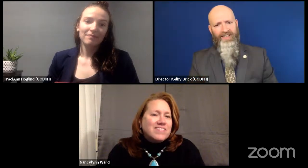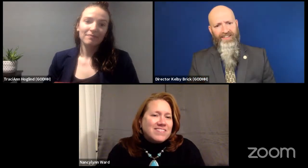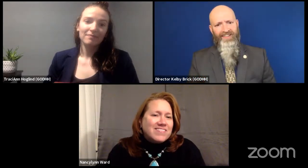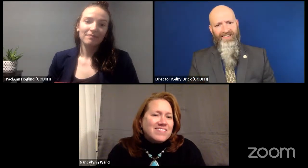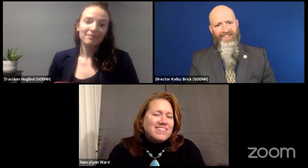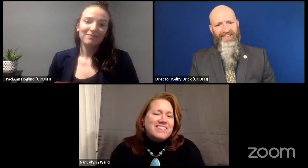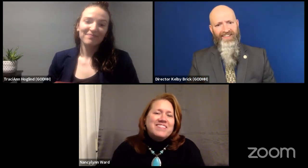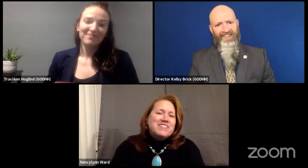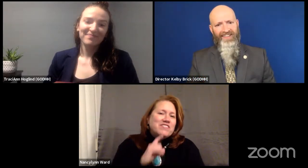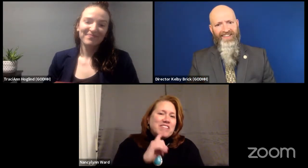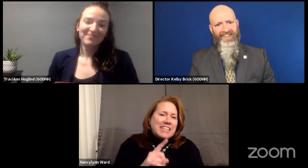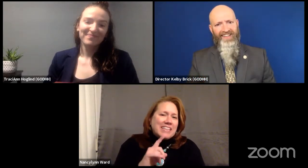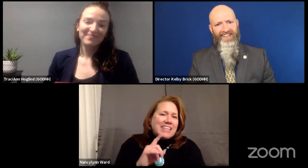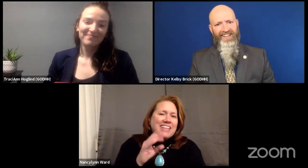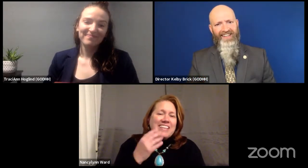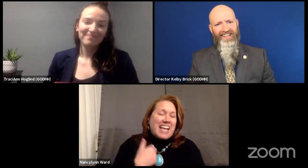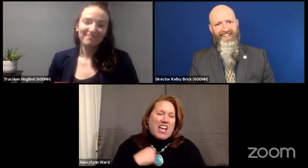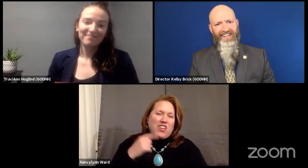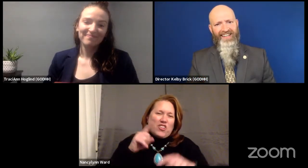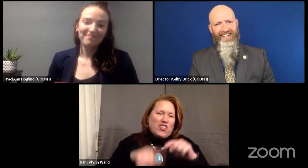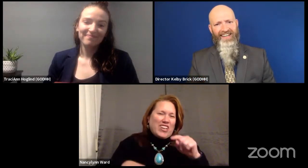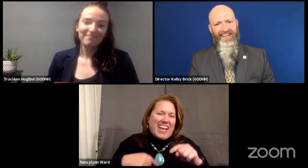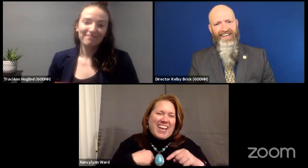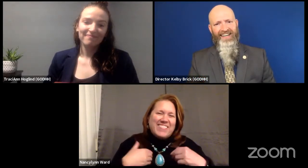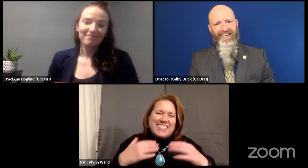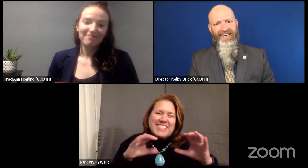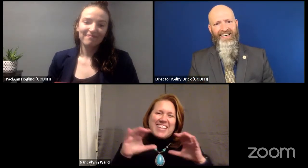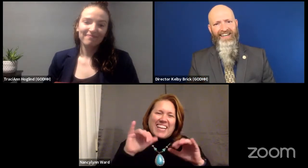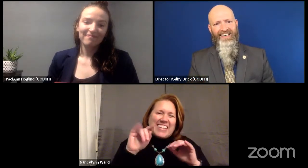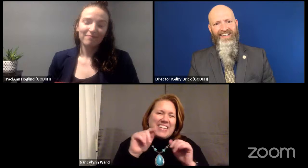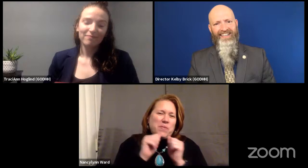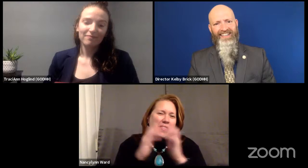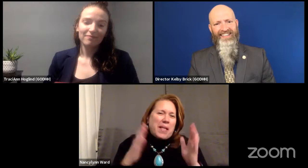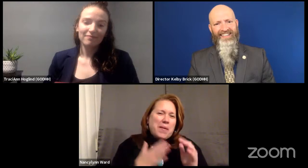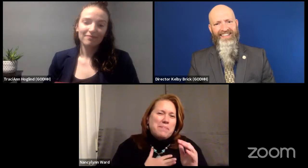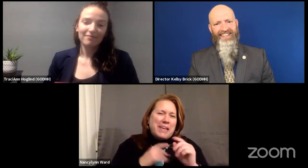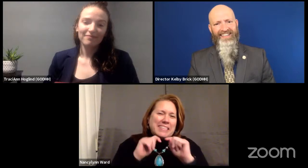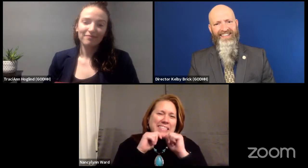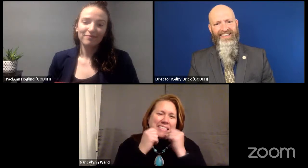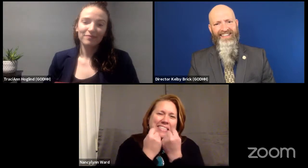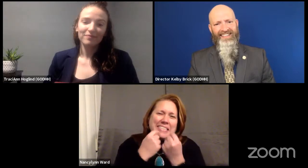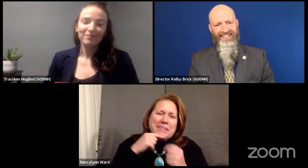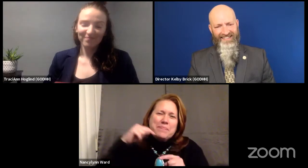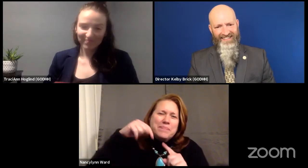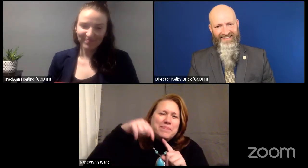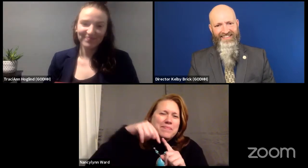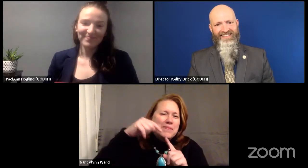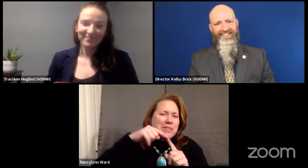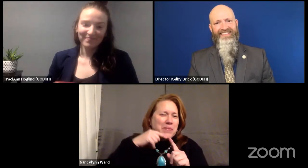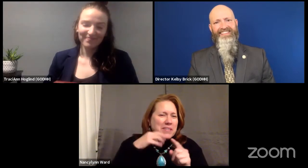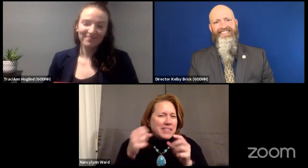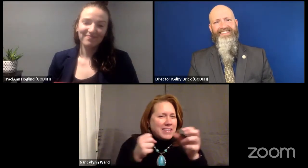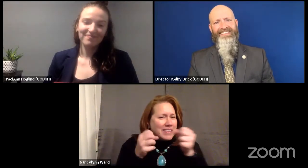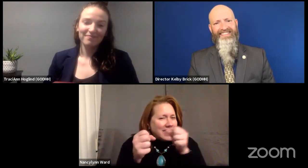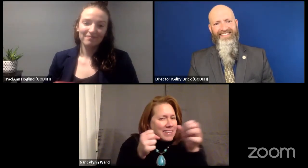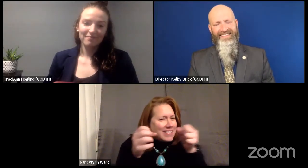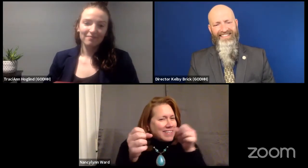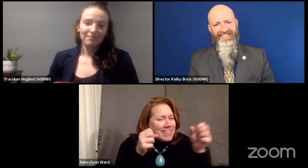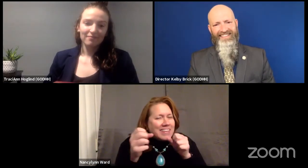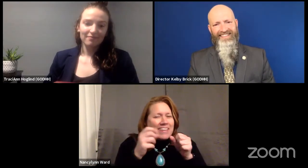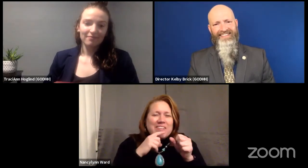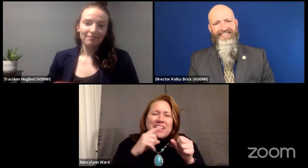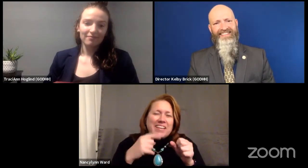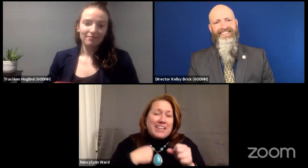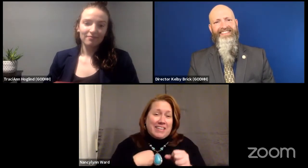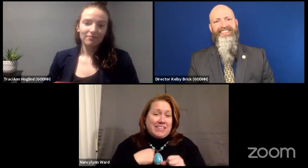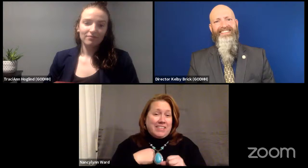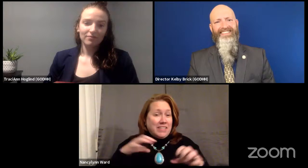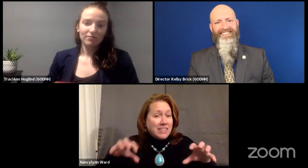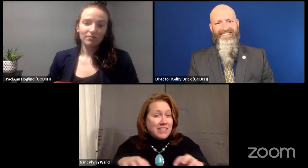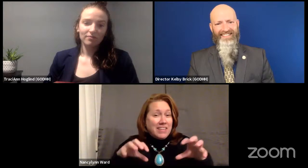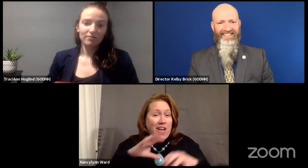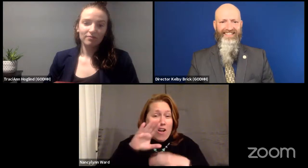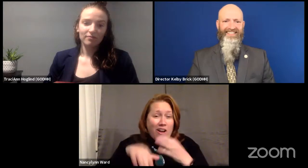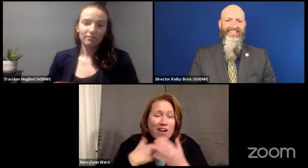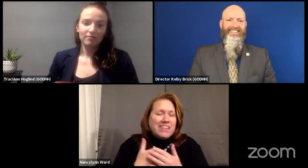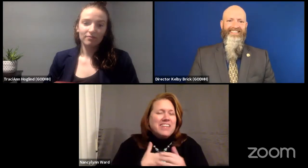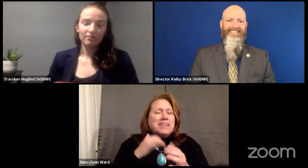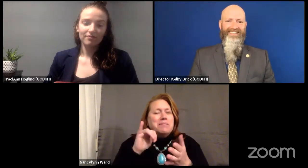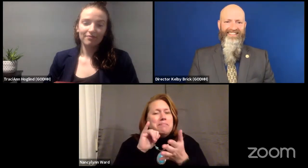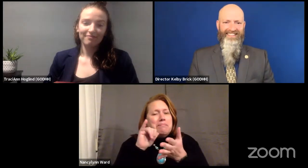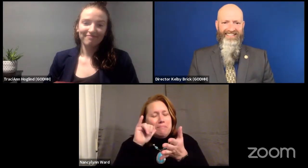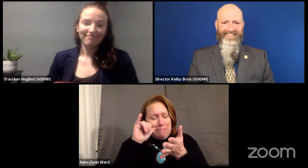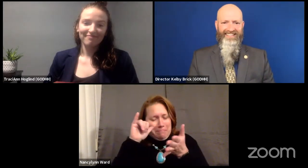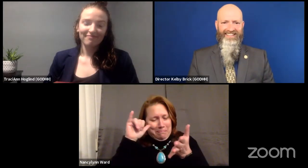I couldn't do it without my amazing team. I brought people in. I did not